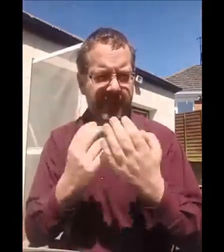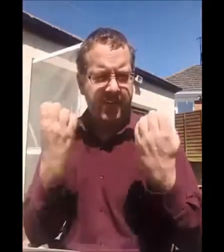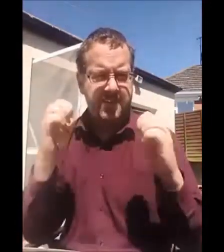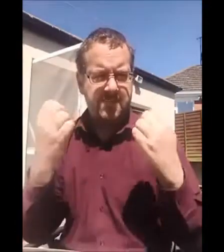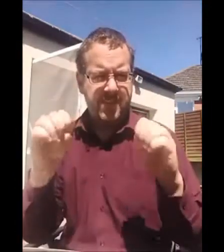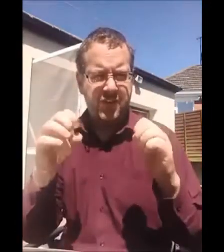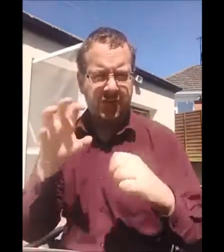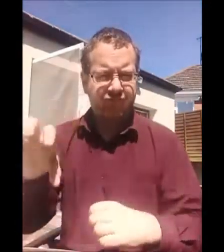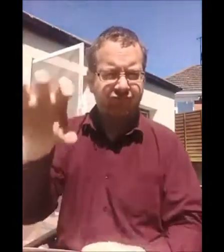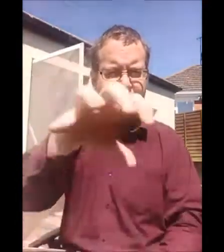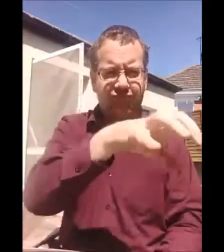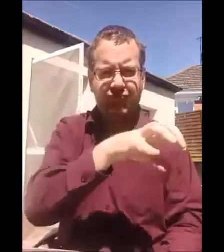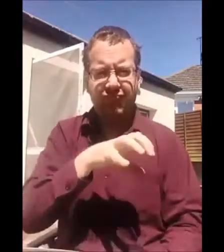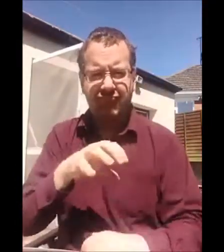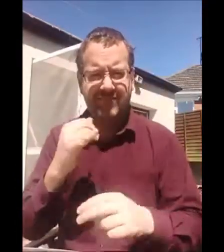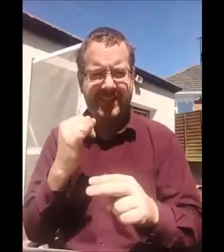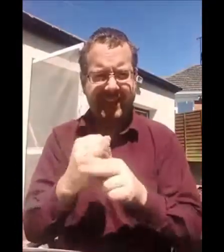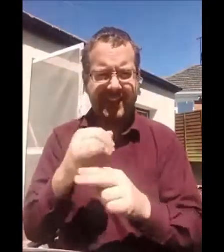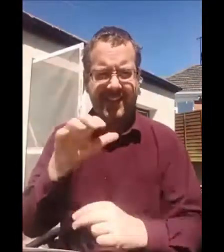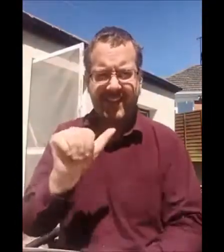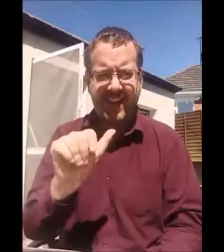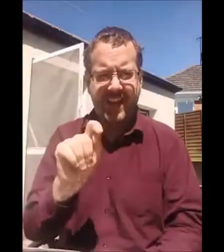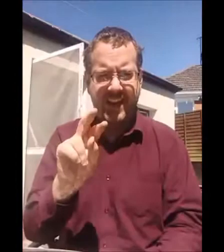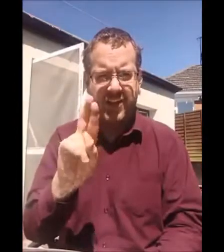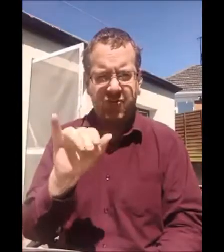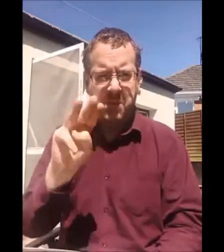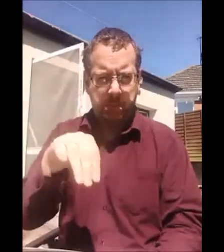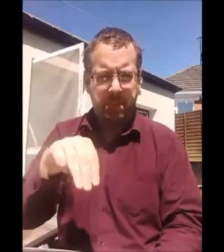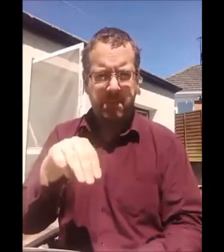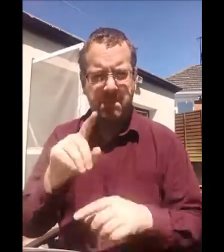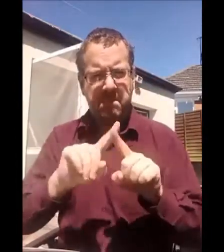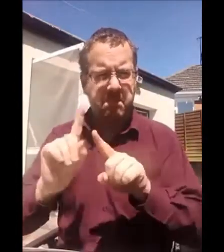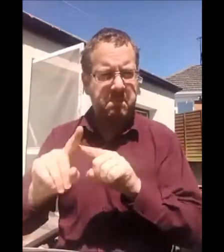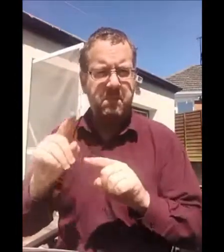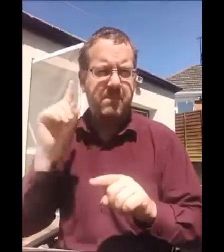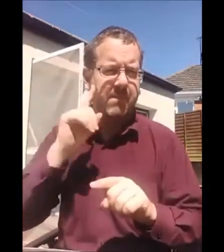and there was an art exhibition in the Deaf village, in the Atrium,